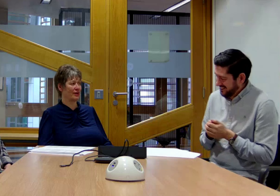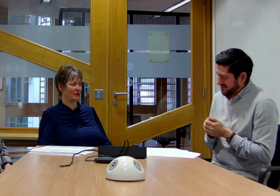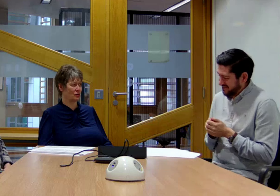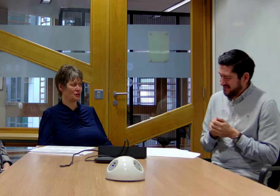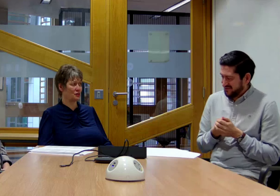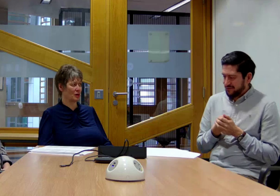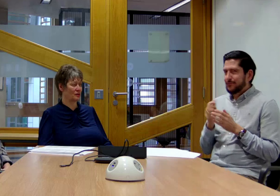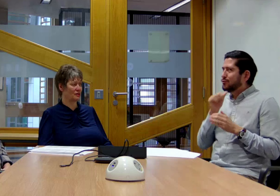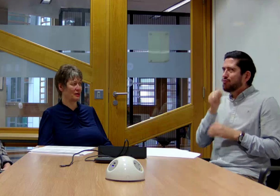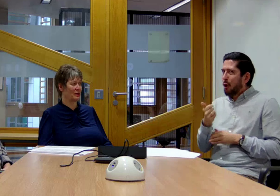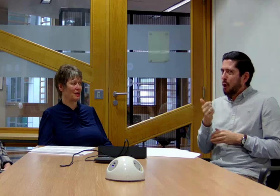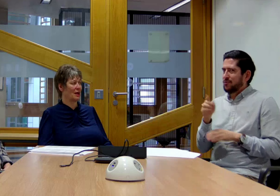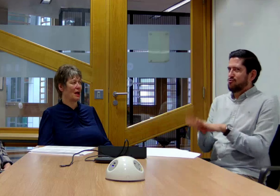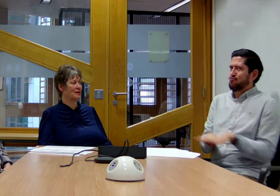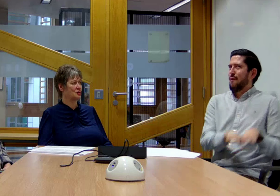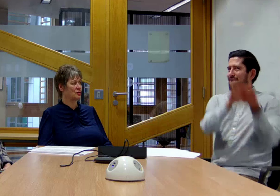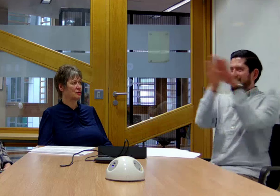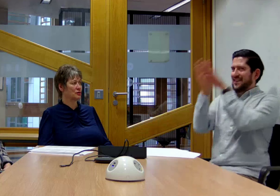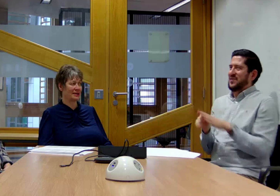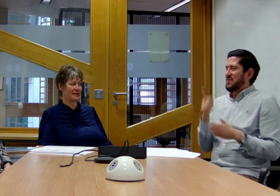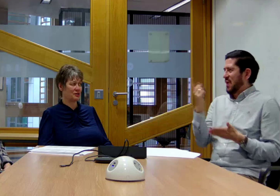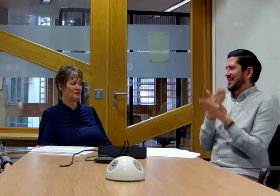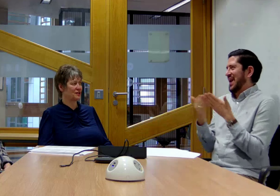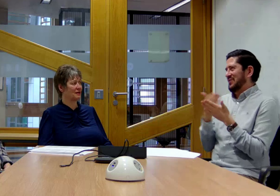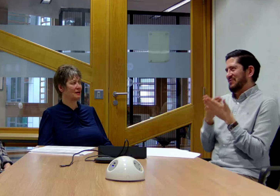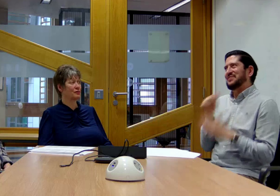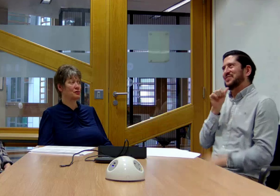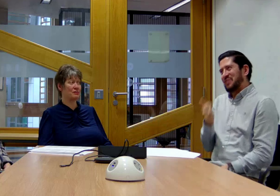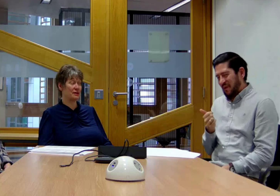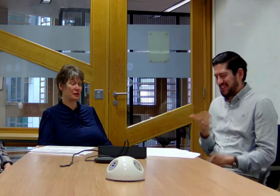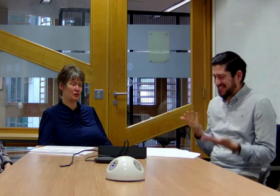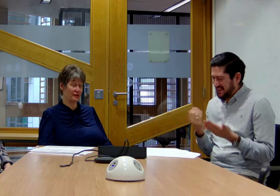globe, there are myriad sign languages right across the world.